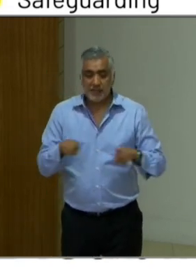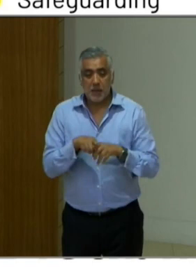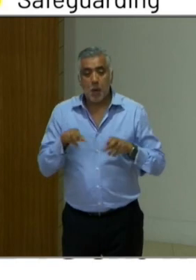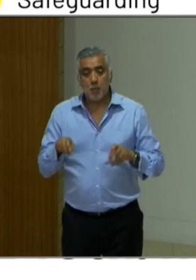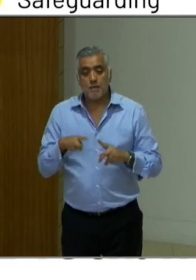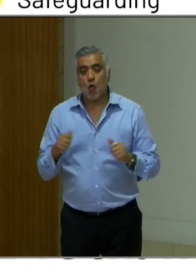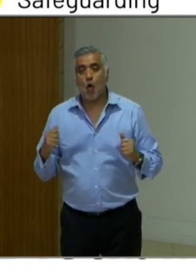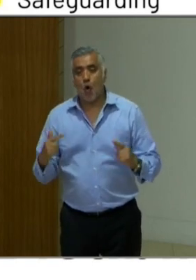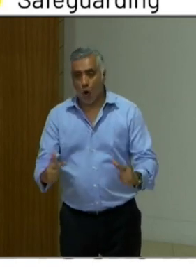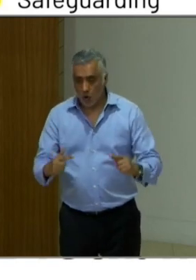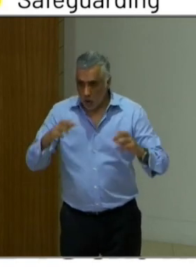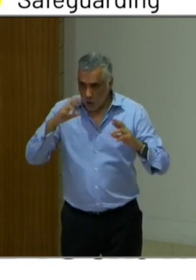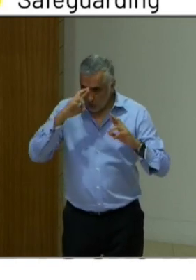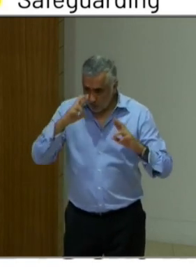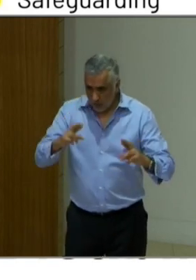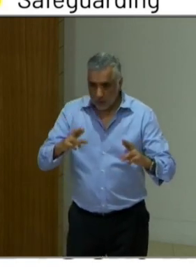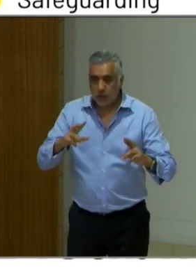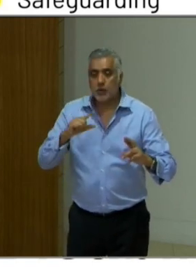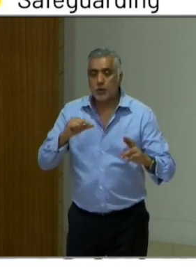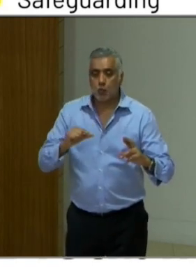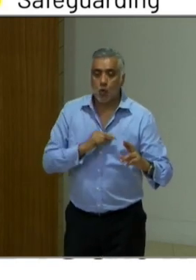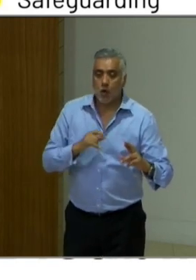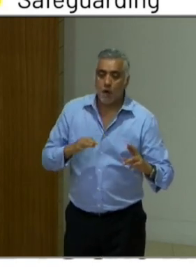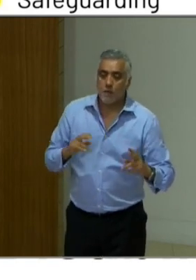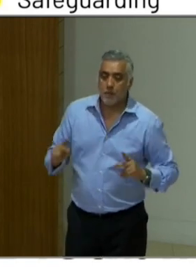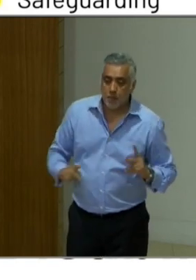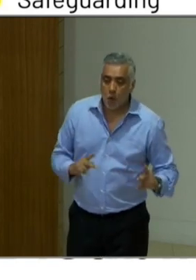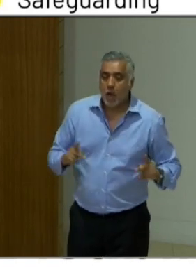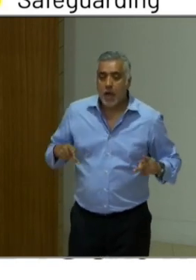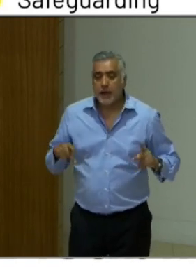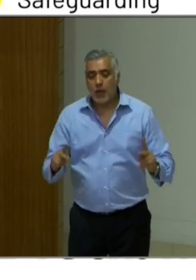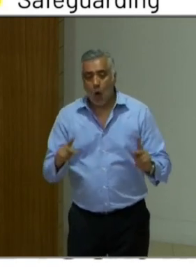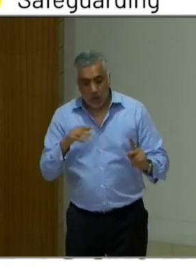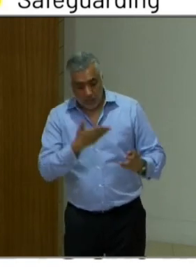respecting the equality of all people and allowing them to make their own